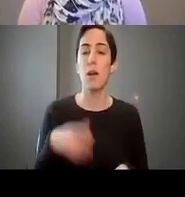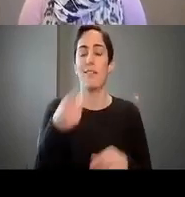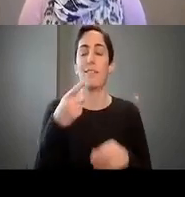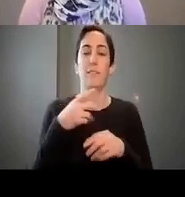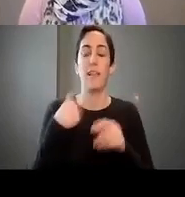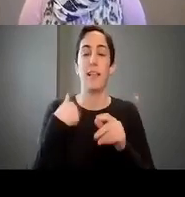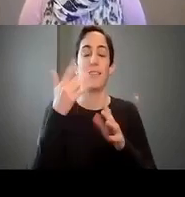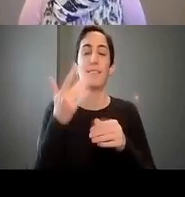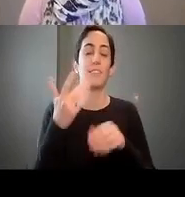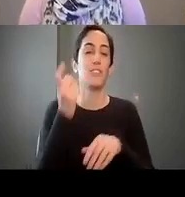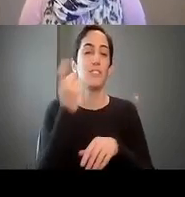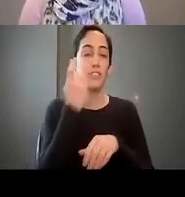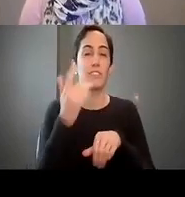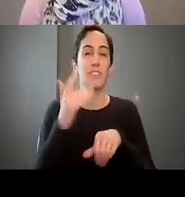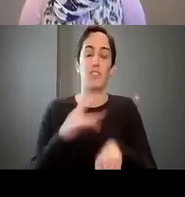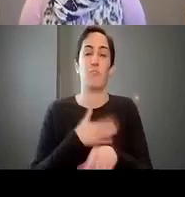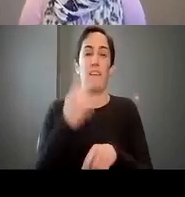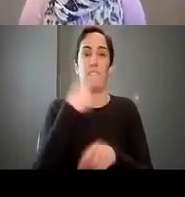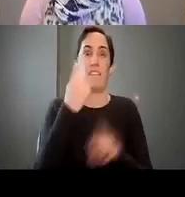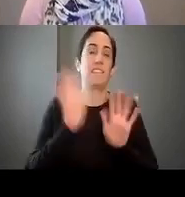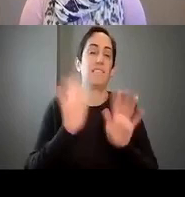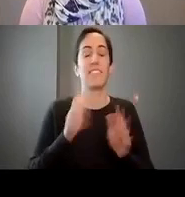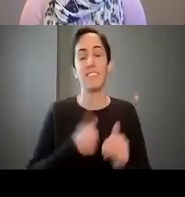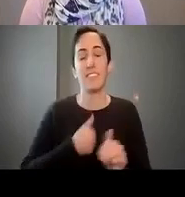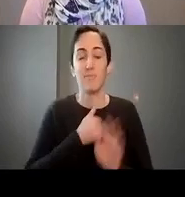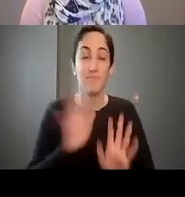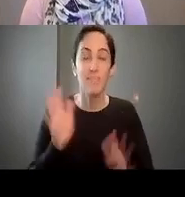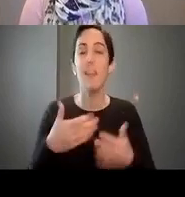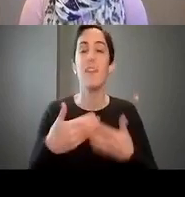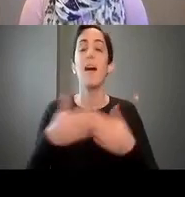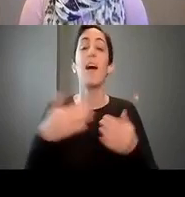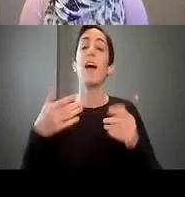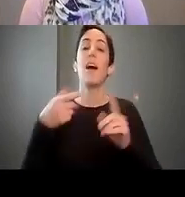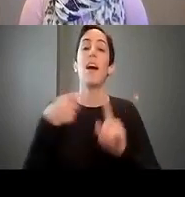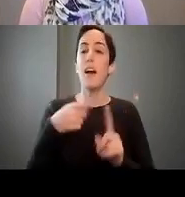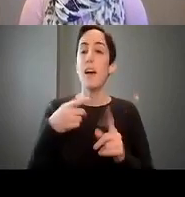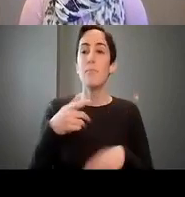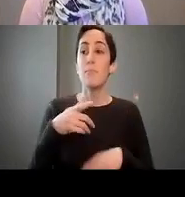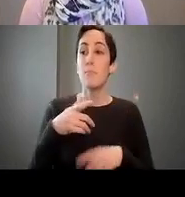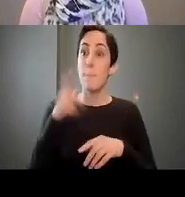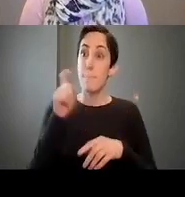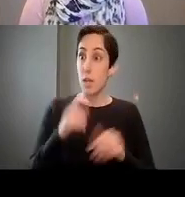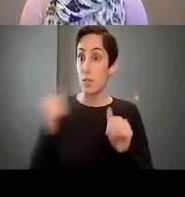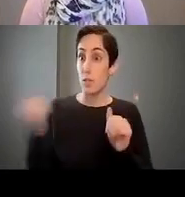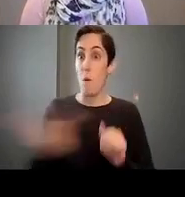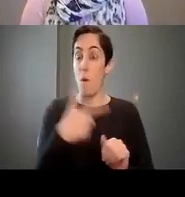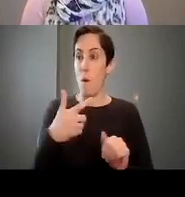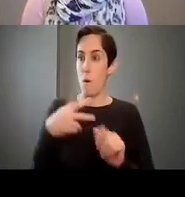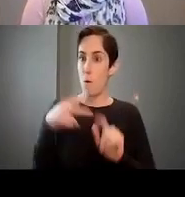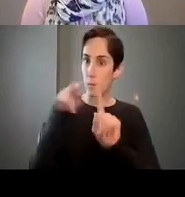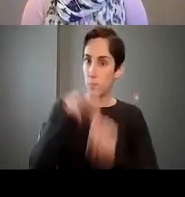an opportunity to look at those see things the same way but it's really difference,s not as liabilities or an opportunity to look at those threats, so much as we see them perhaps difference,s not as liabilities or